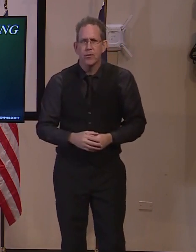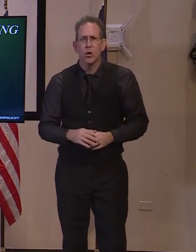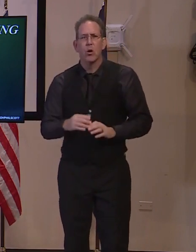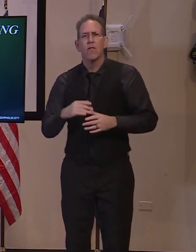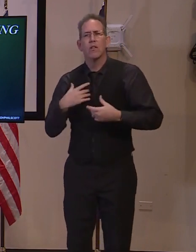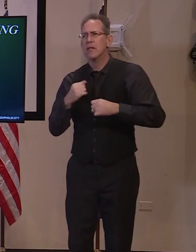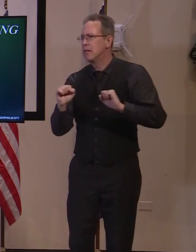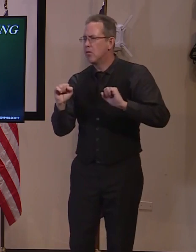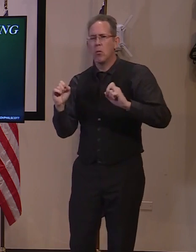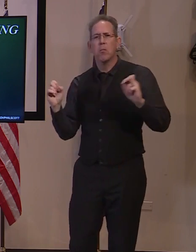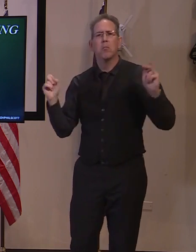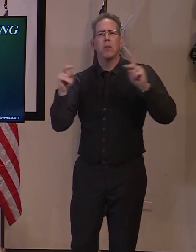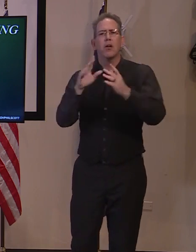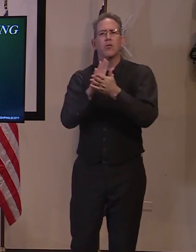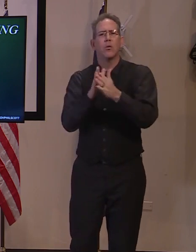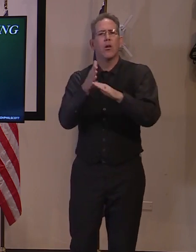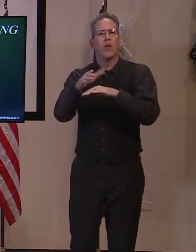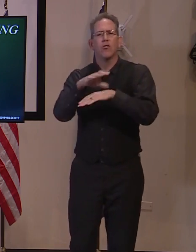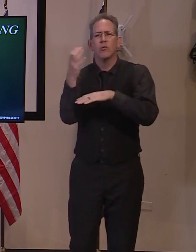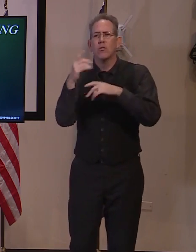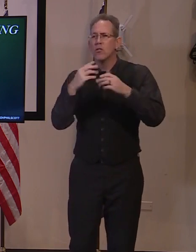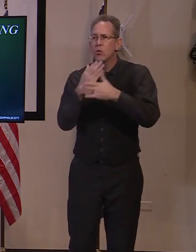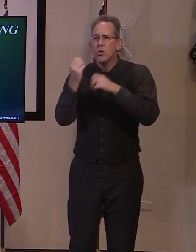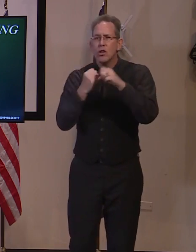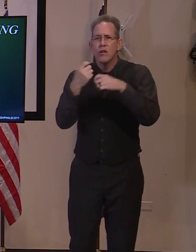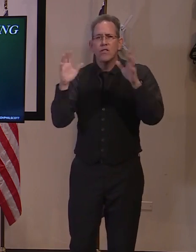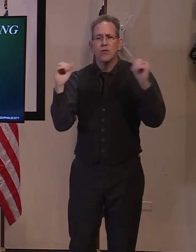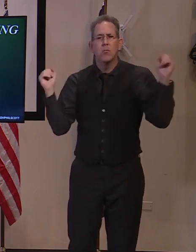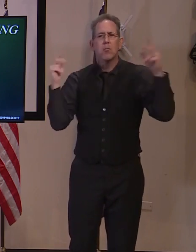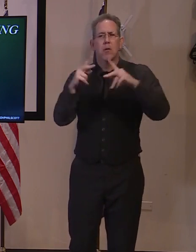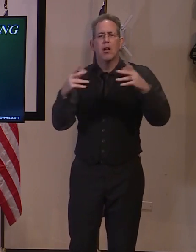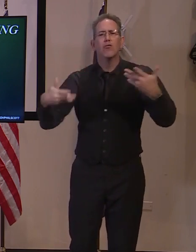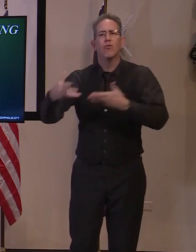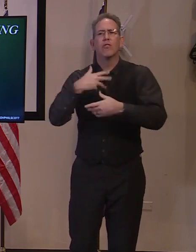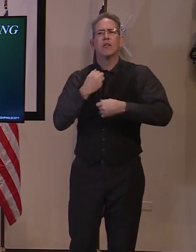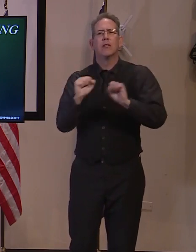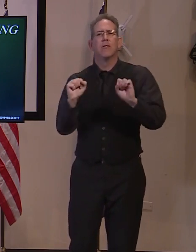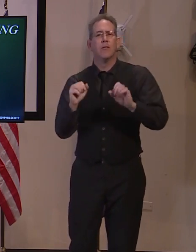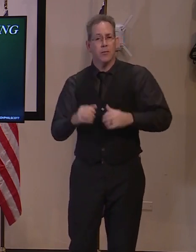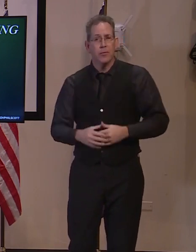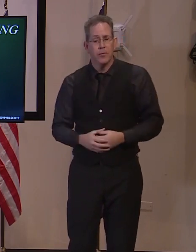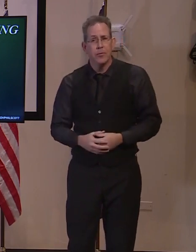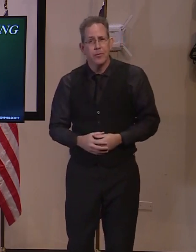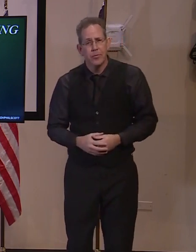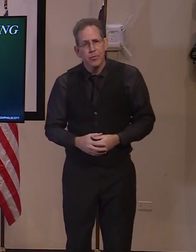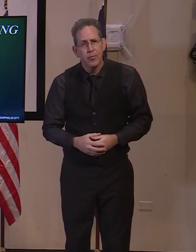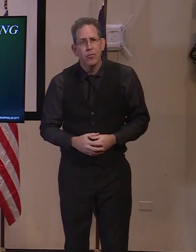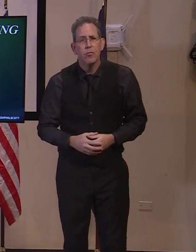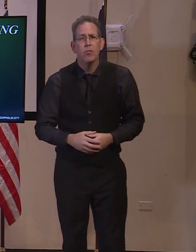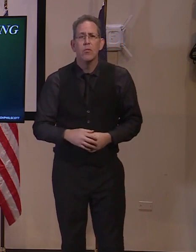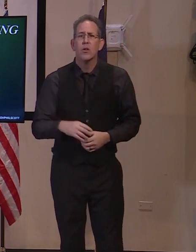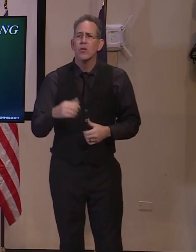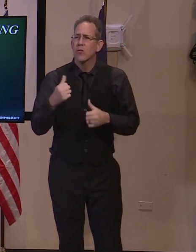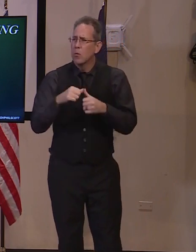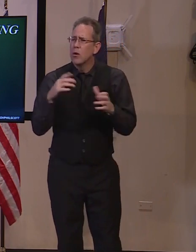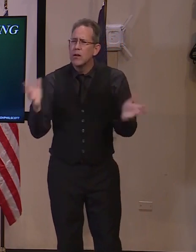Vaccination and testing will remain the cornerstones of our school mitigation strategy, but we'll continue to provide recommendations on the mitigation